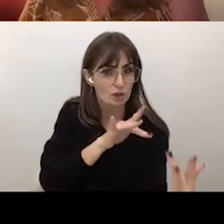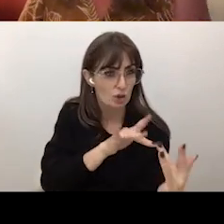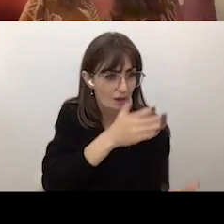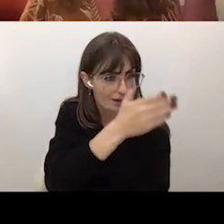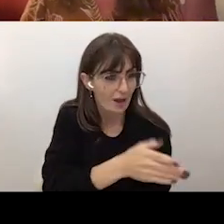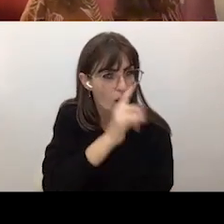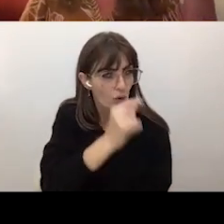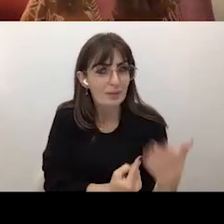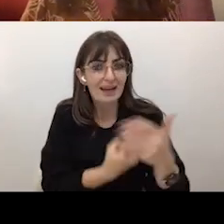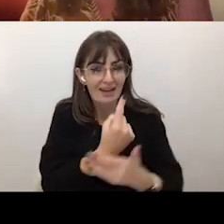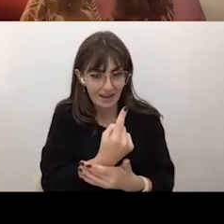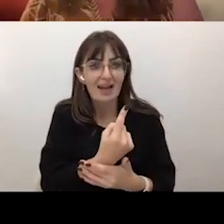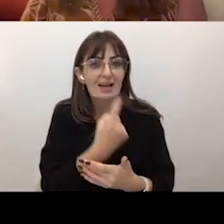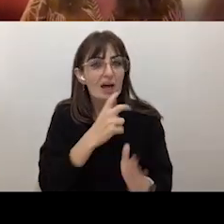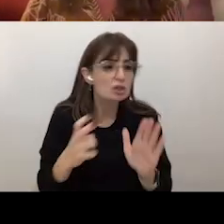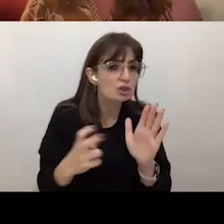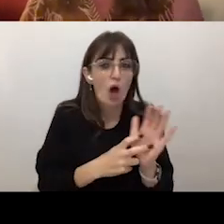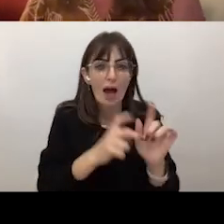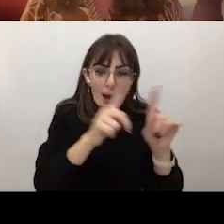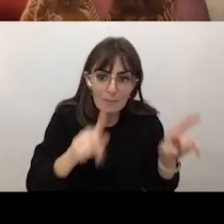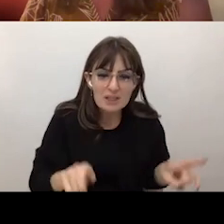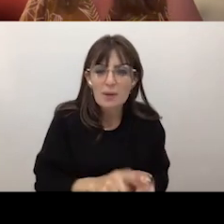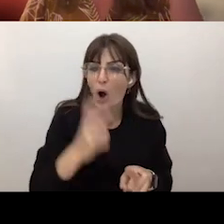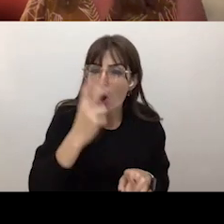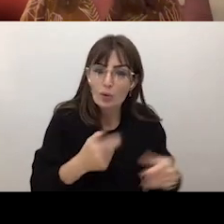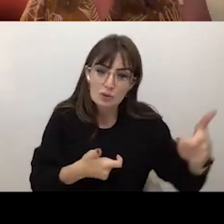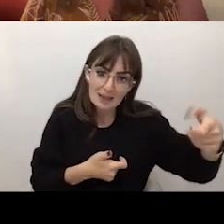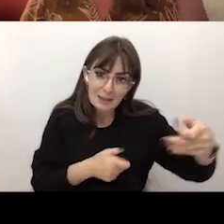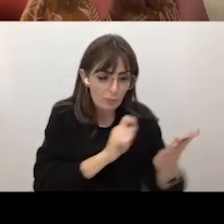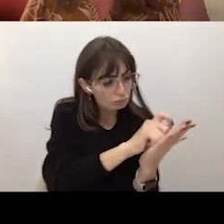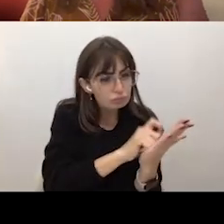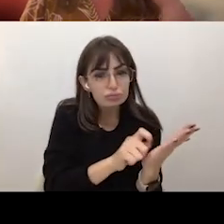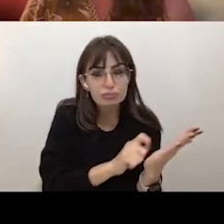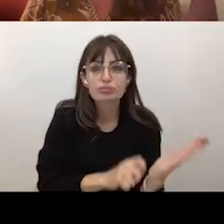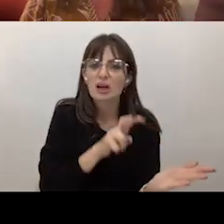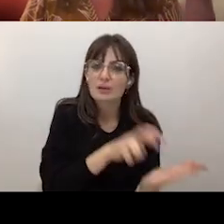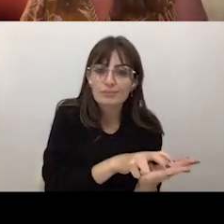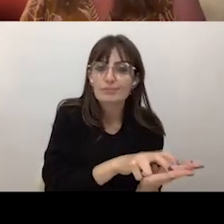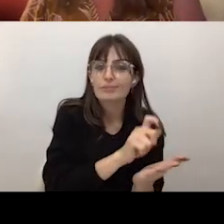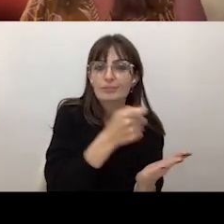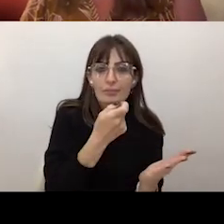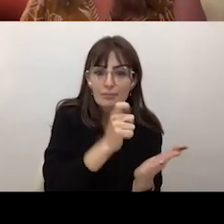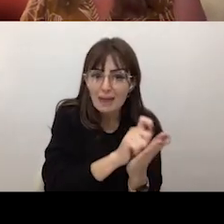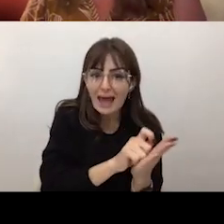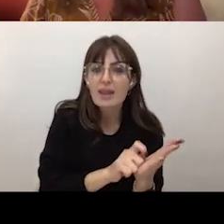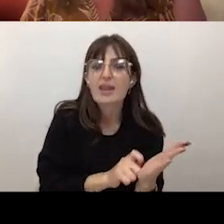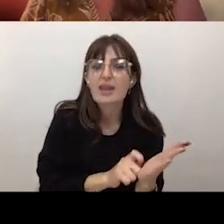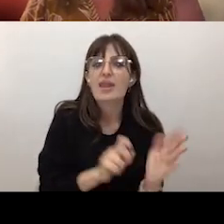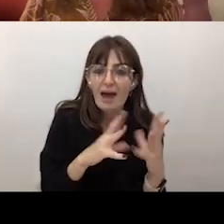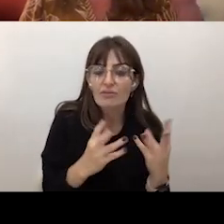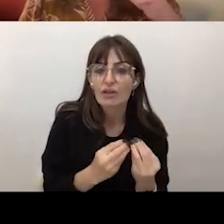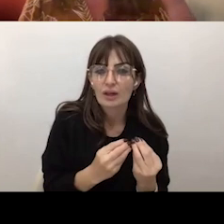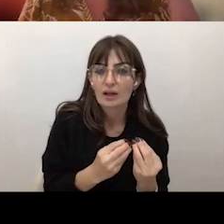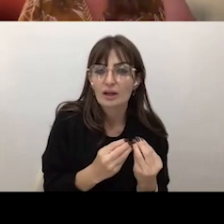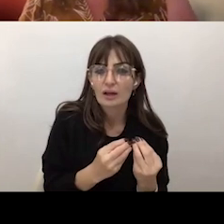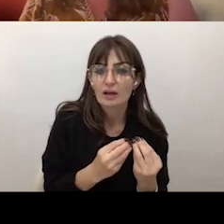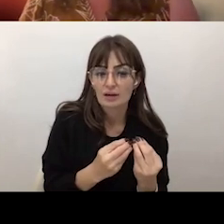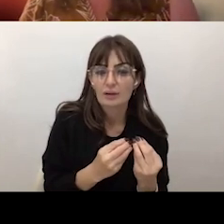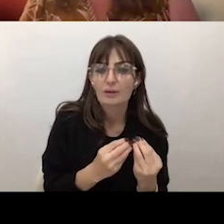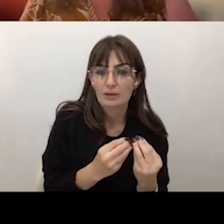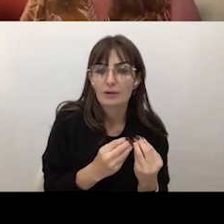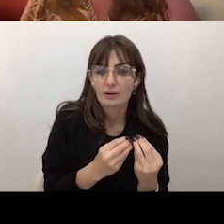there be signup sheets? Clipboard method. With pen and paper. For someone to sign up about something.